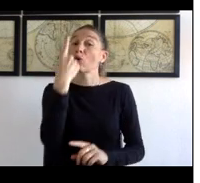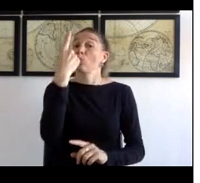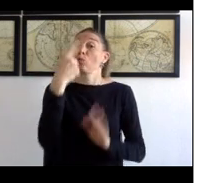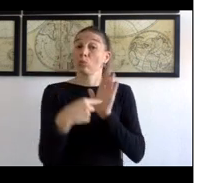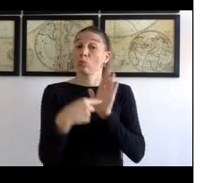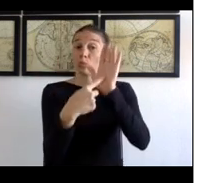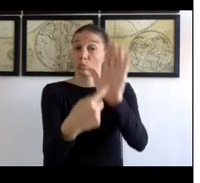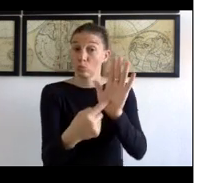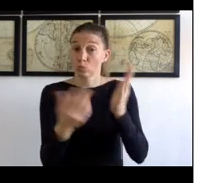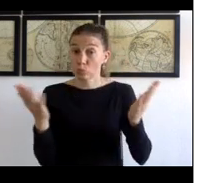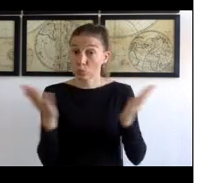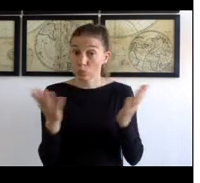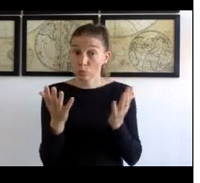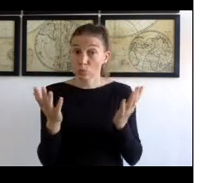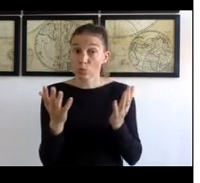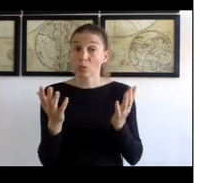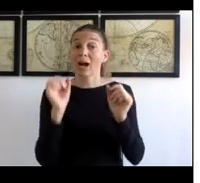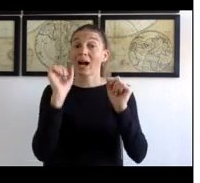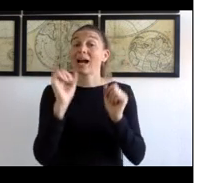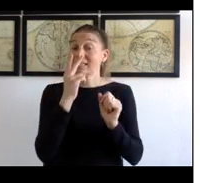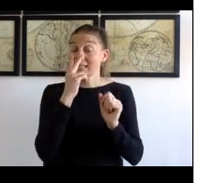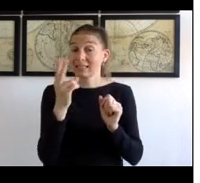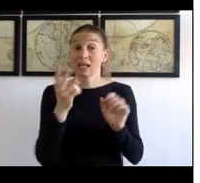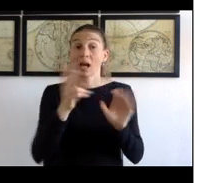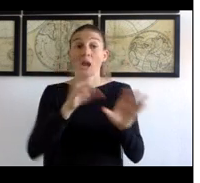where we can see in all countries without exception